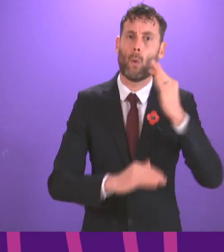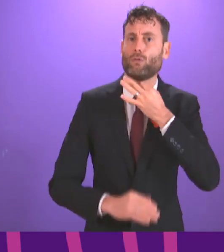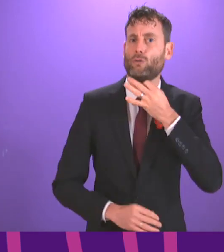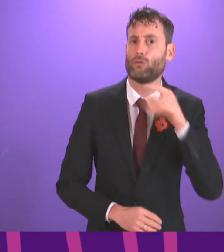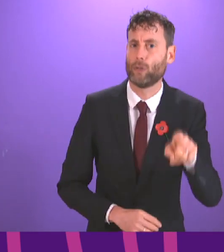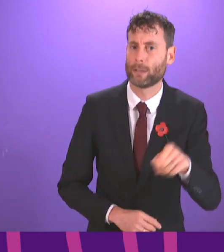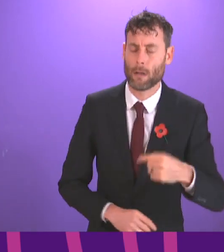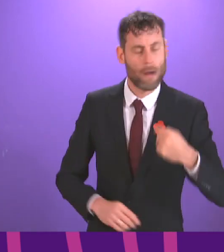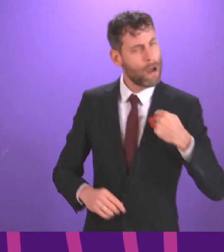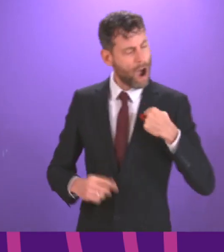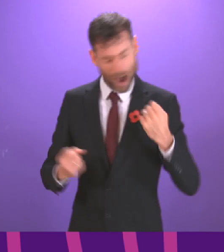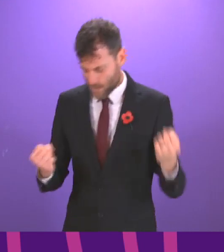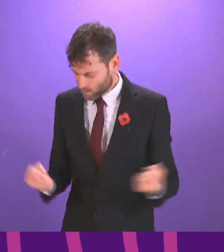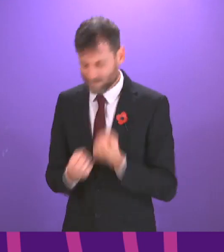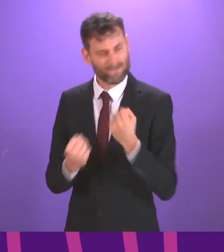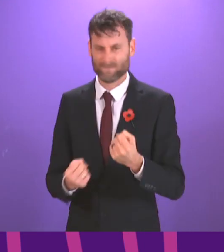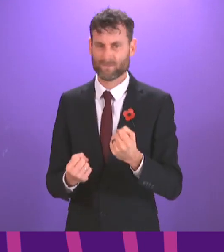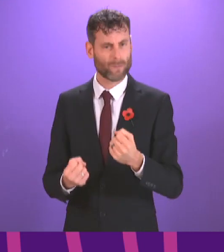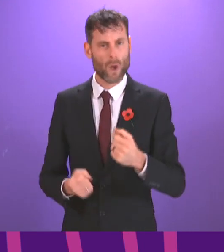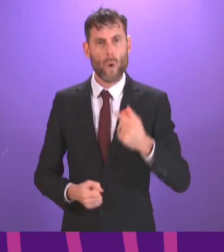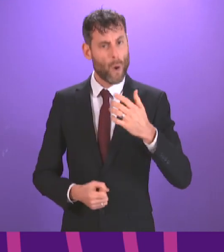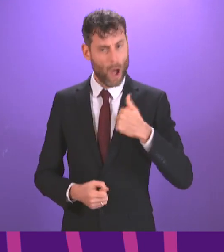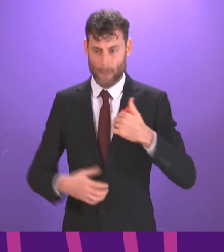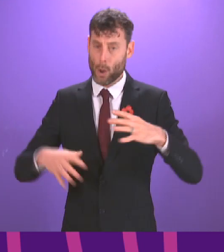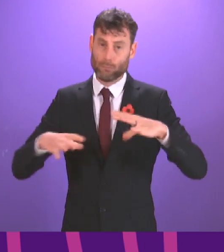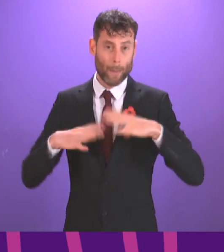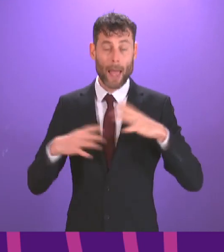that, as many other countries have also done, there will be a full public inquiry that will